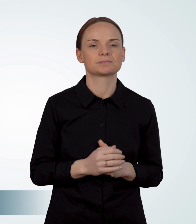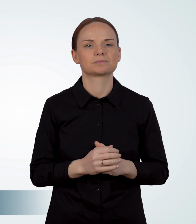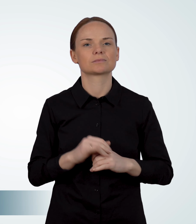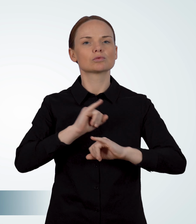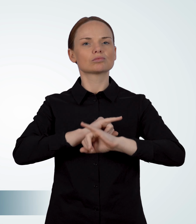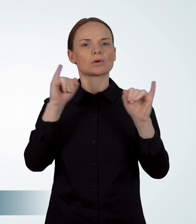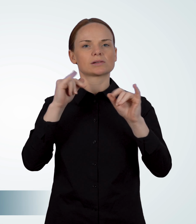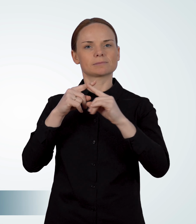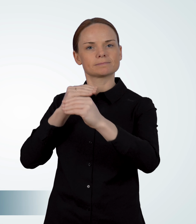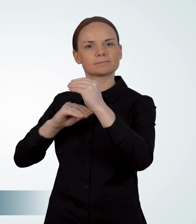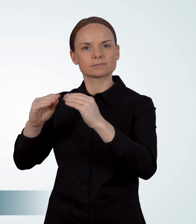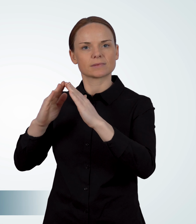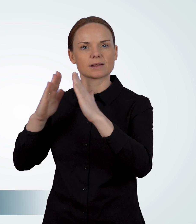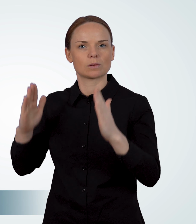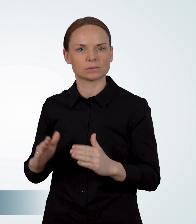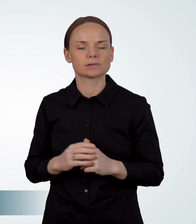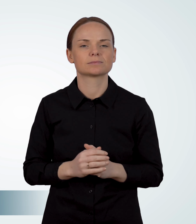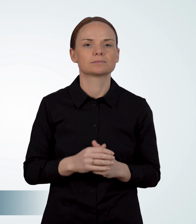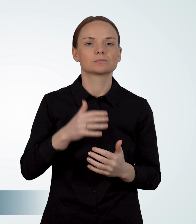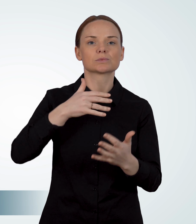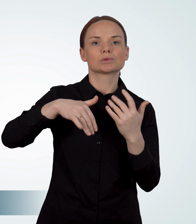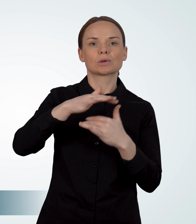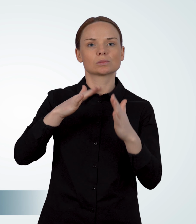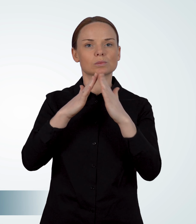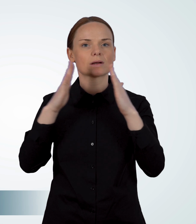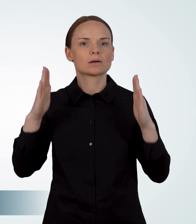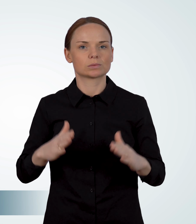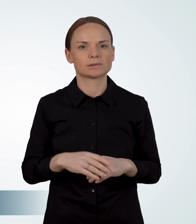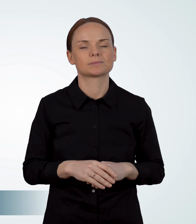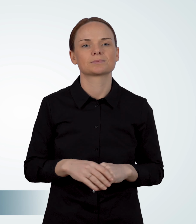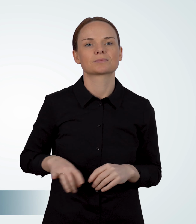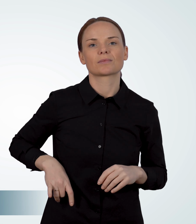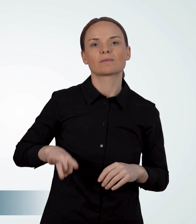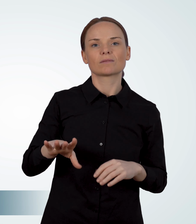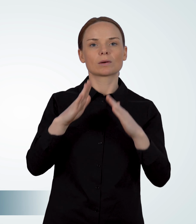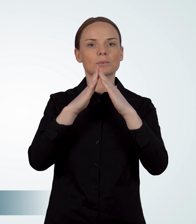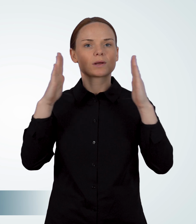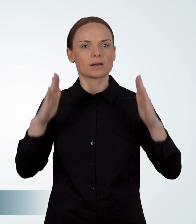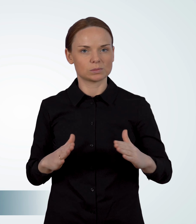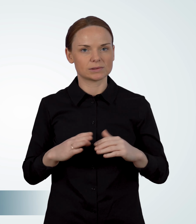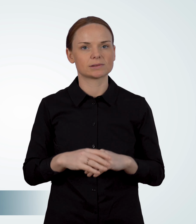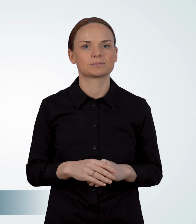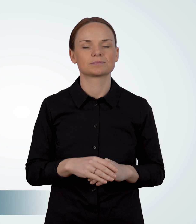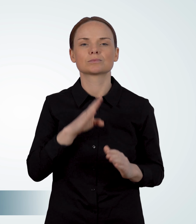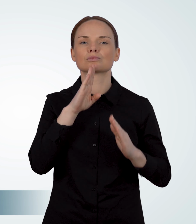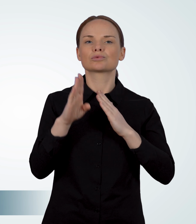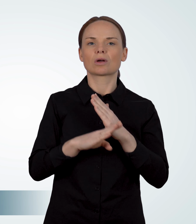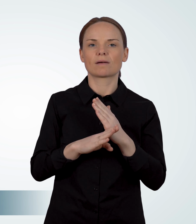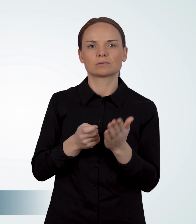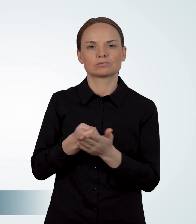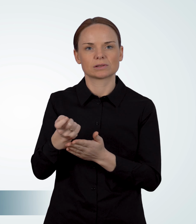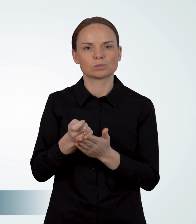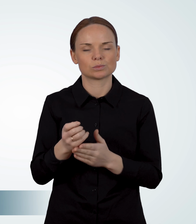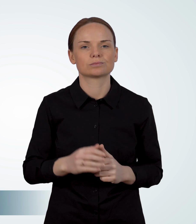• crisis and transitional housing • social housing • affordable housing • private rental